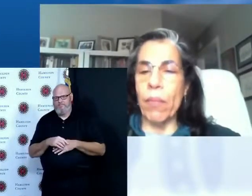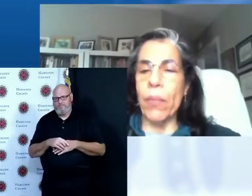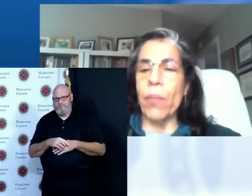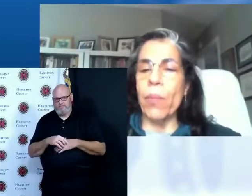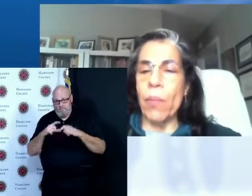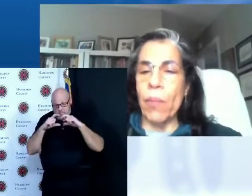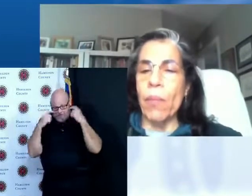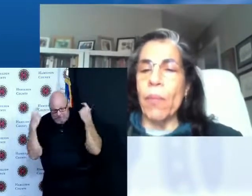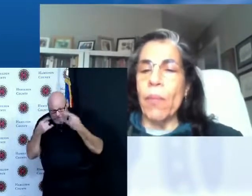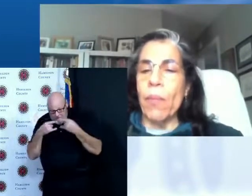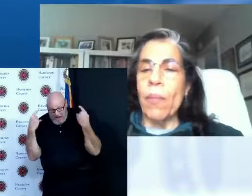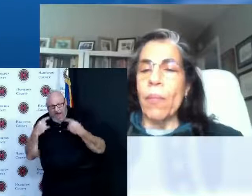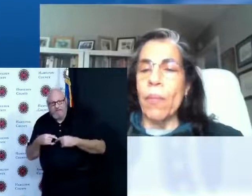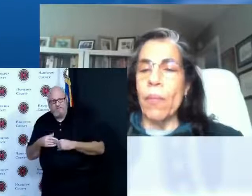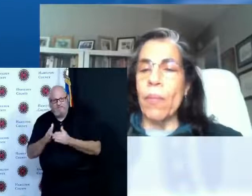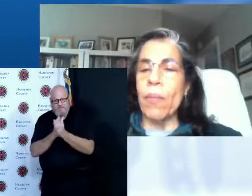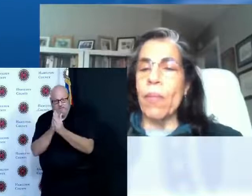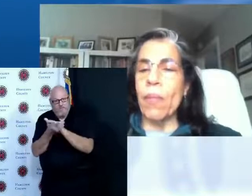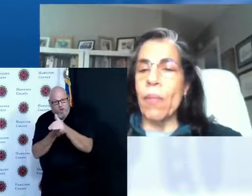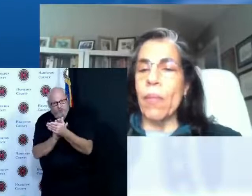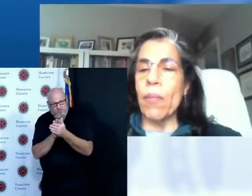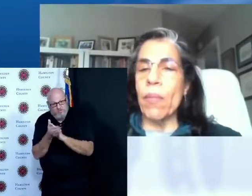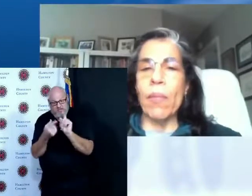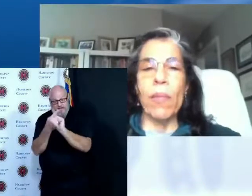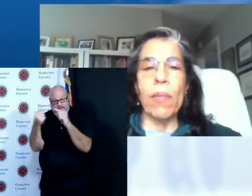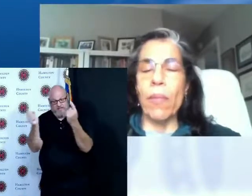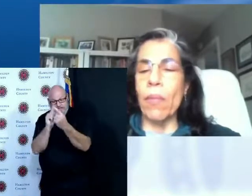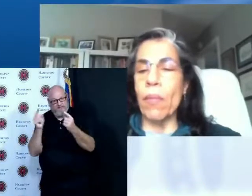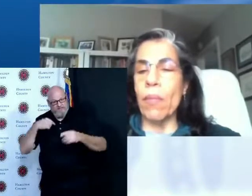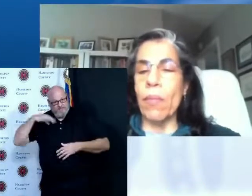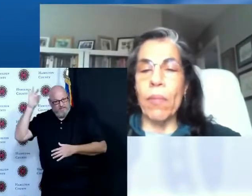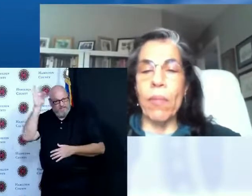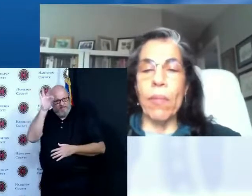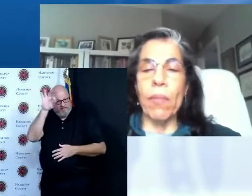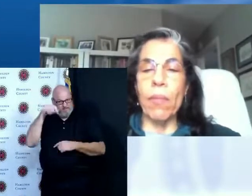and so I'd really like to complement all of Hamilton County for your work in in that regard